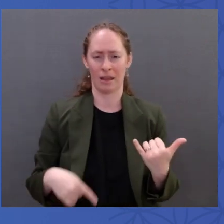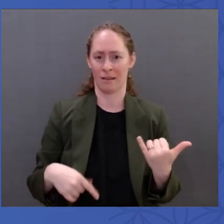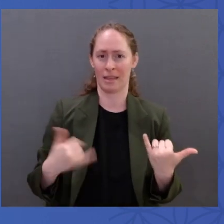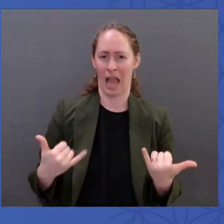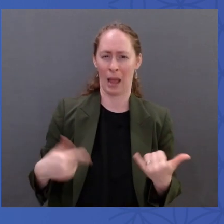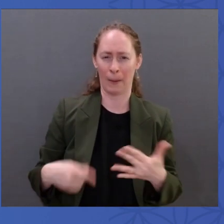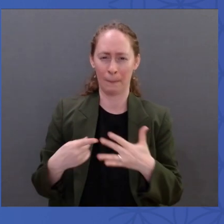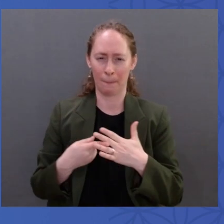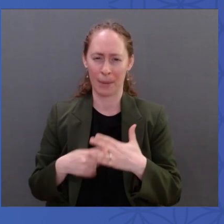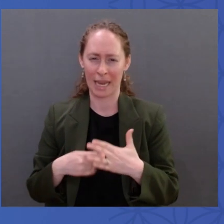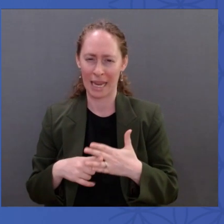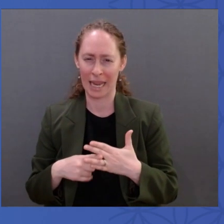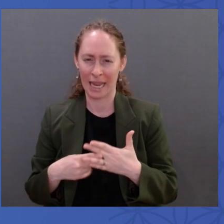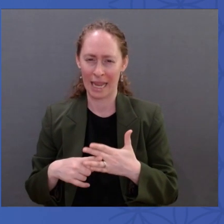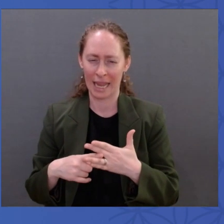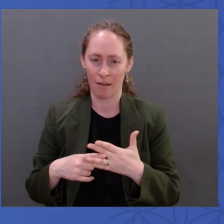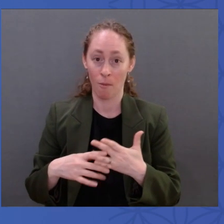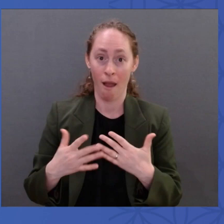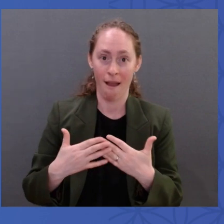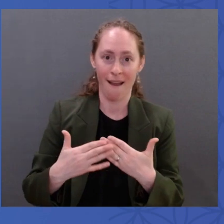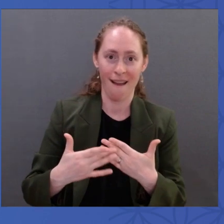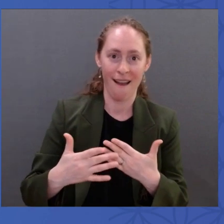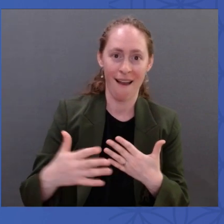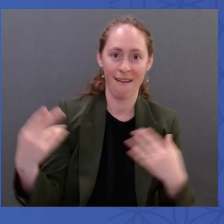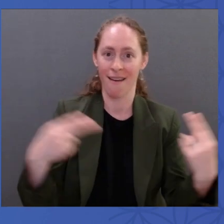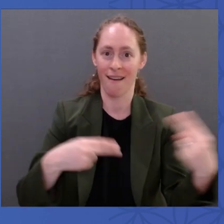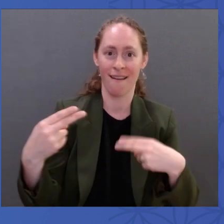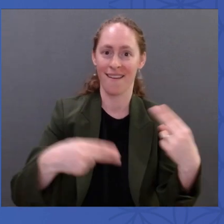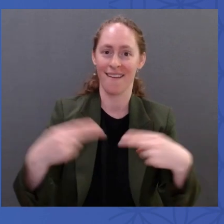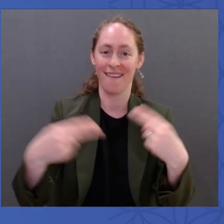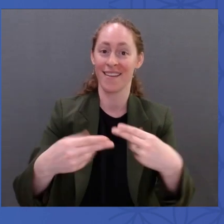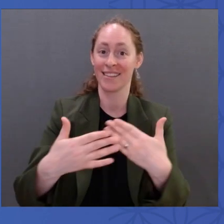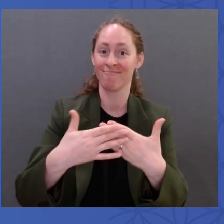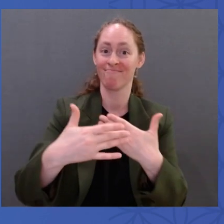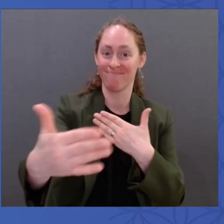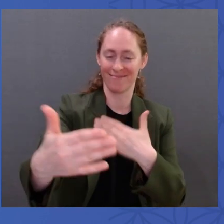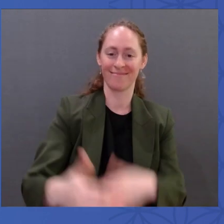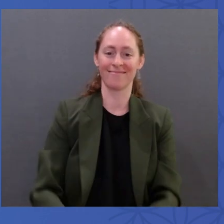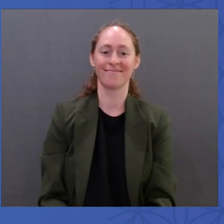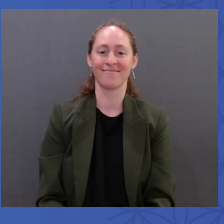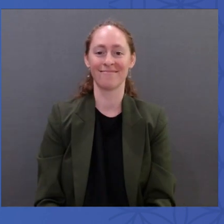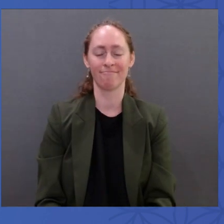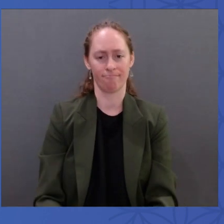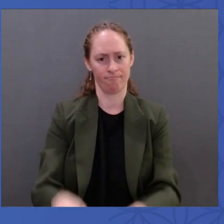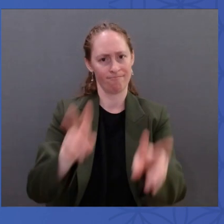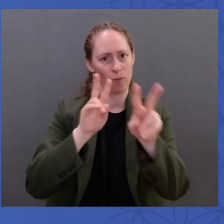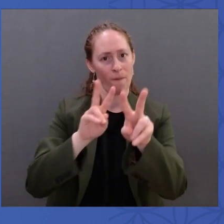towards our shared goals for the region. The Philippines congratulates the United States